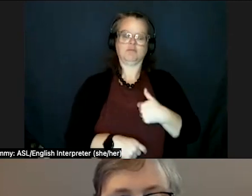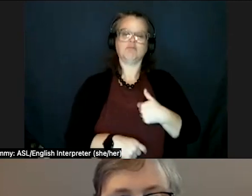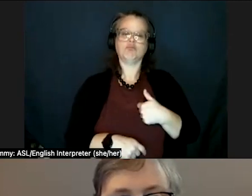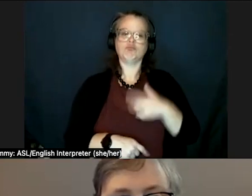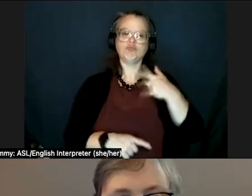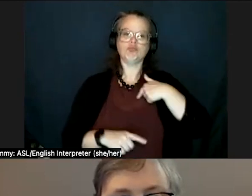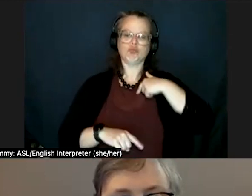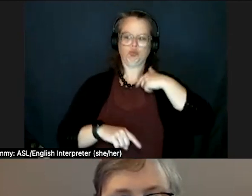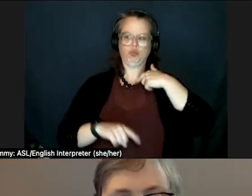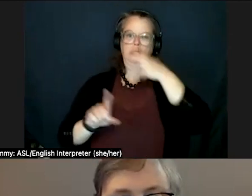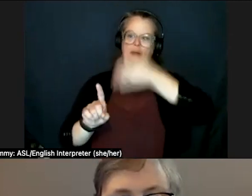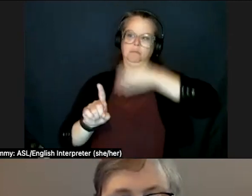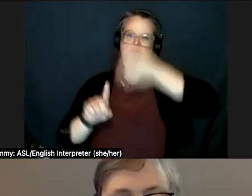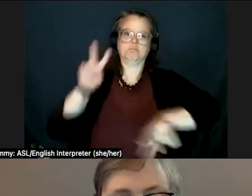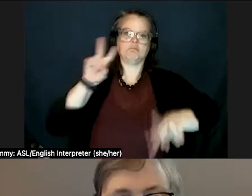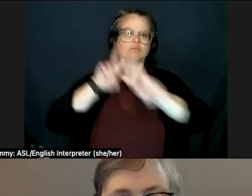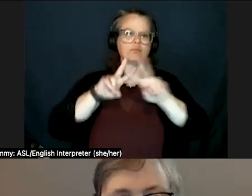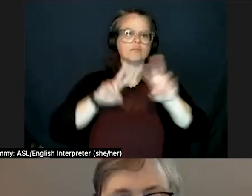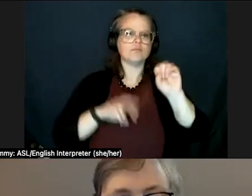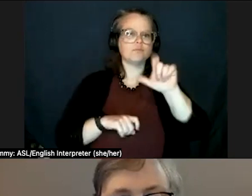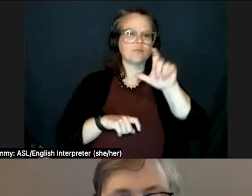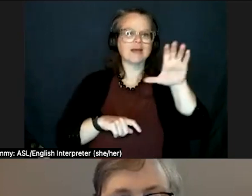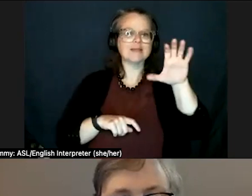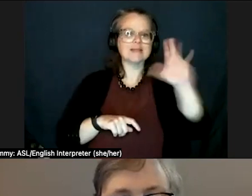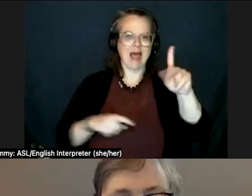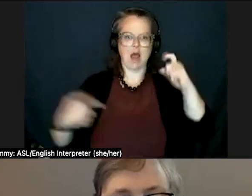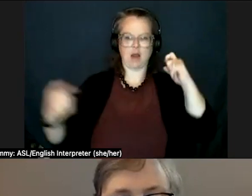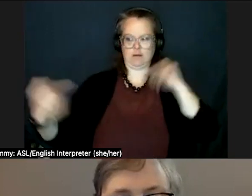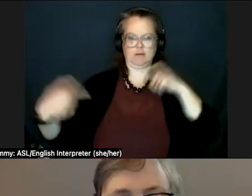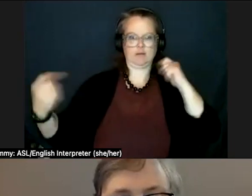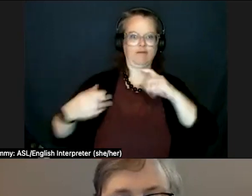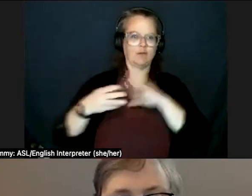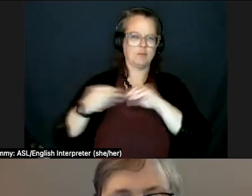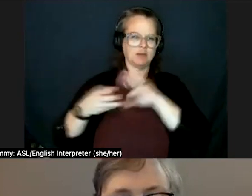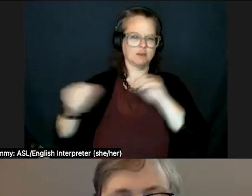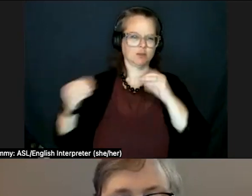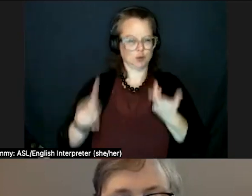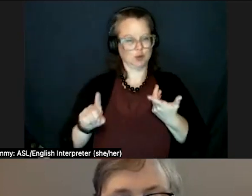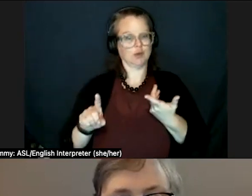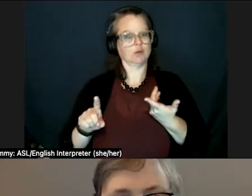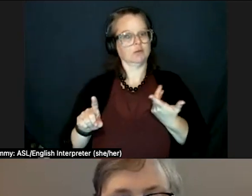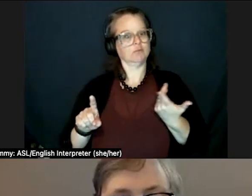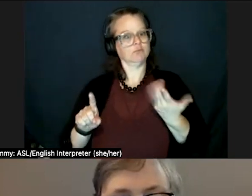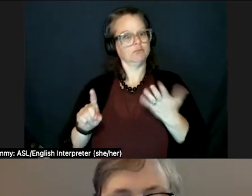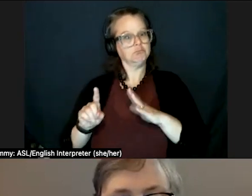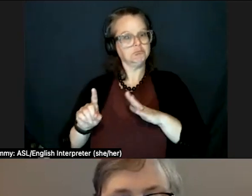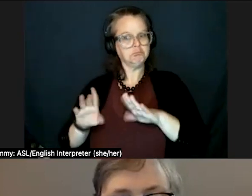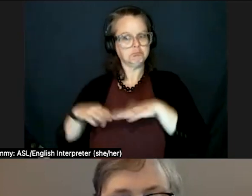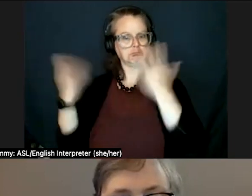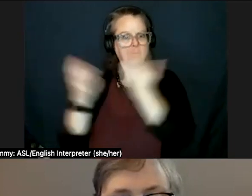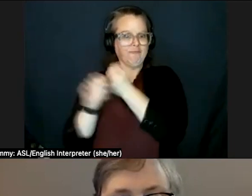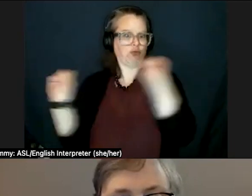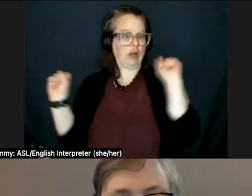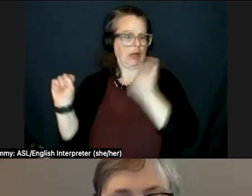for our company. But then sometimes, like for example, for our sales conferences, we will add